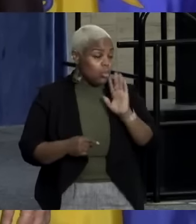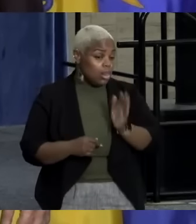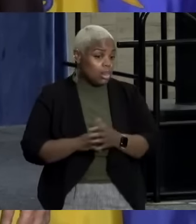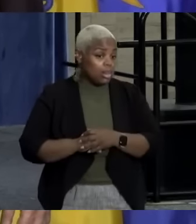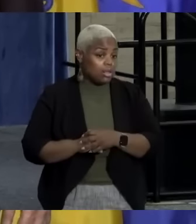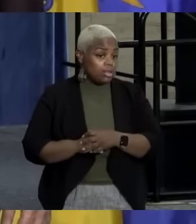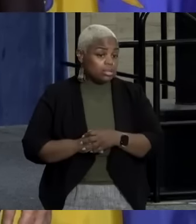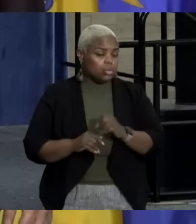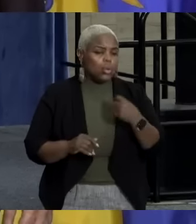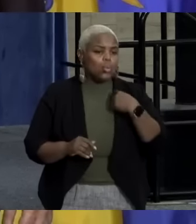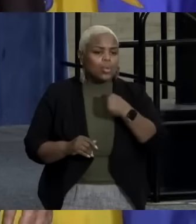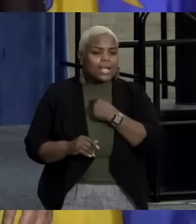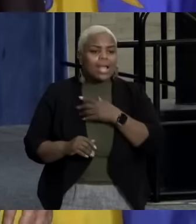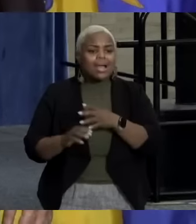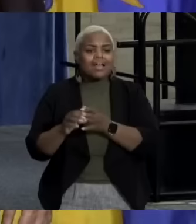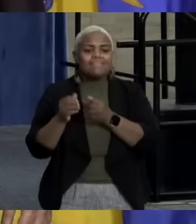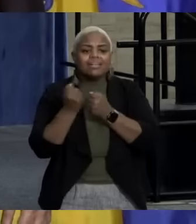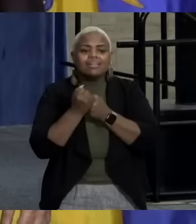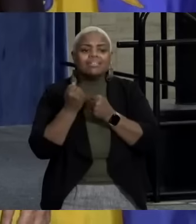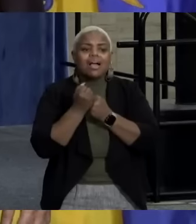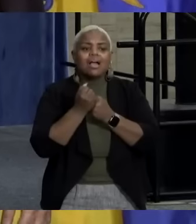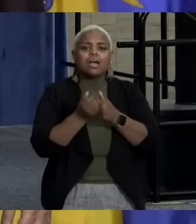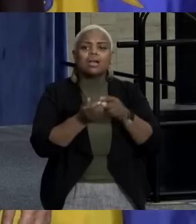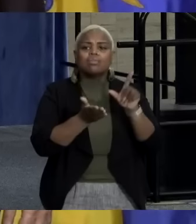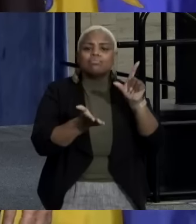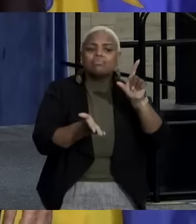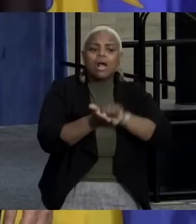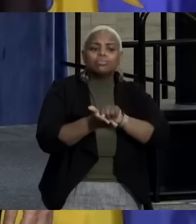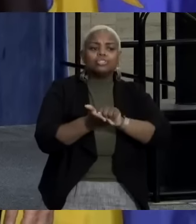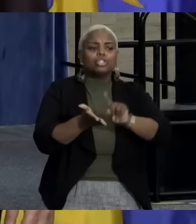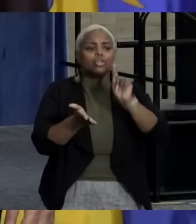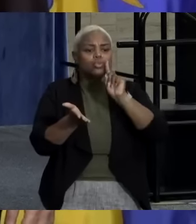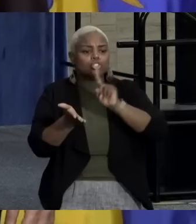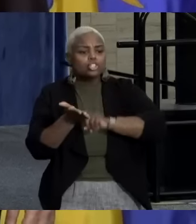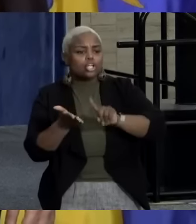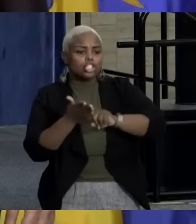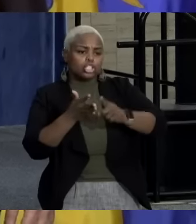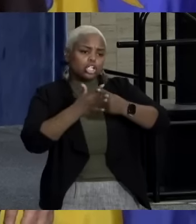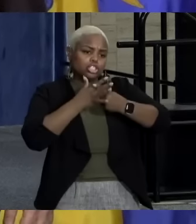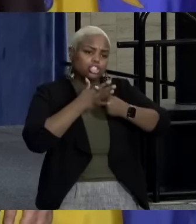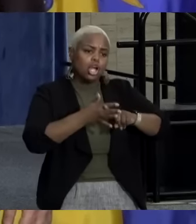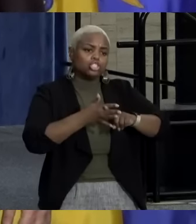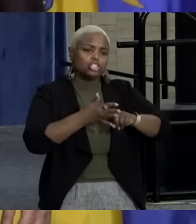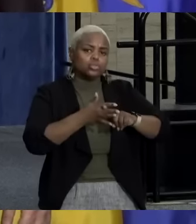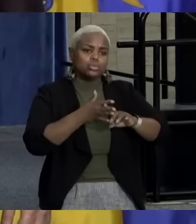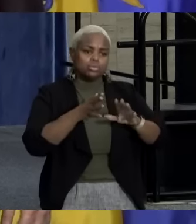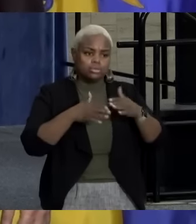we publish, we research, and that's what's moving the needle. And so, it is taking time, but people